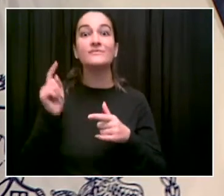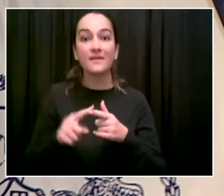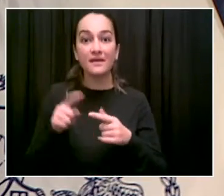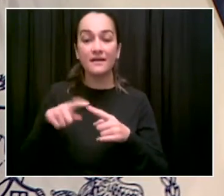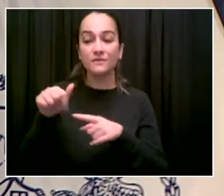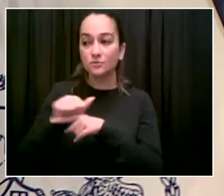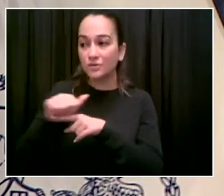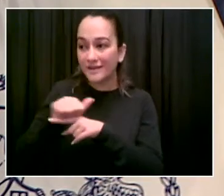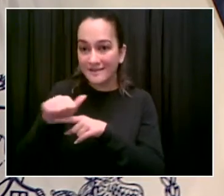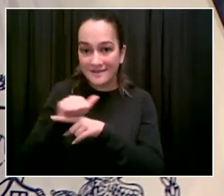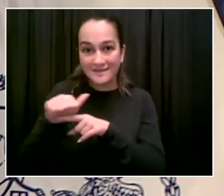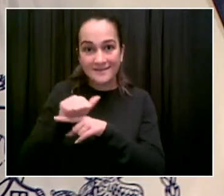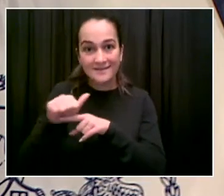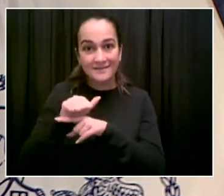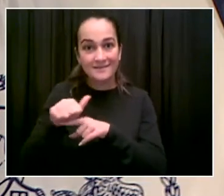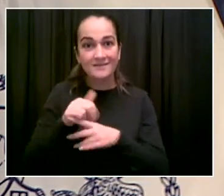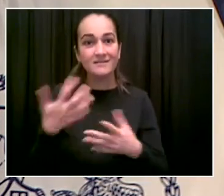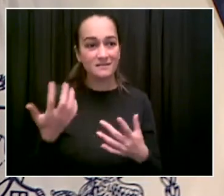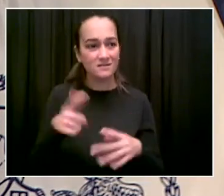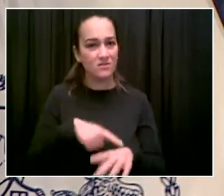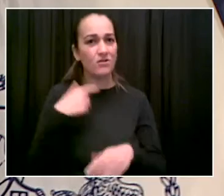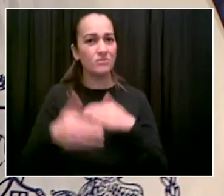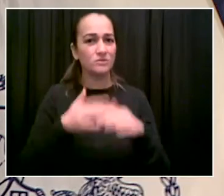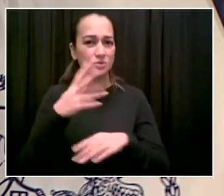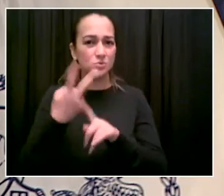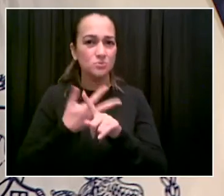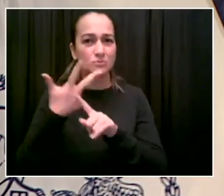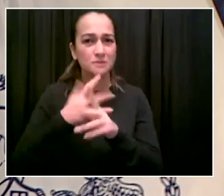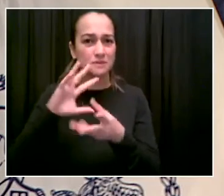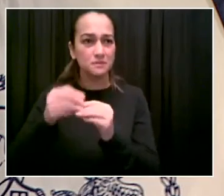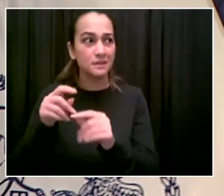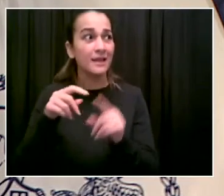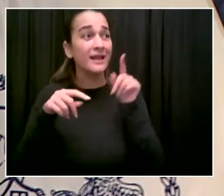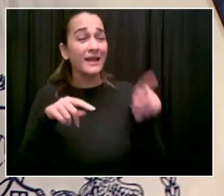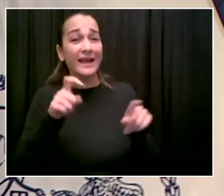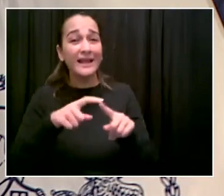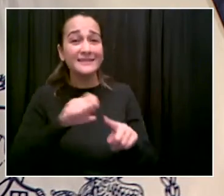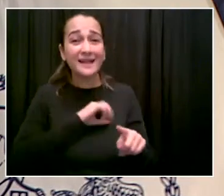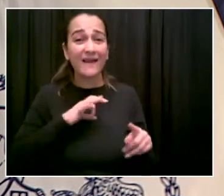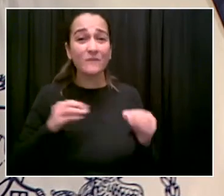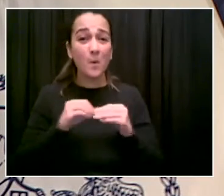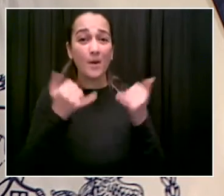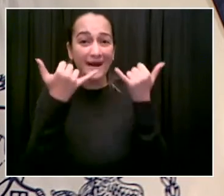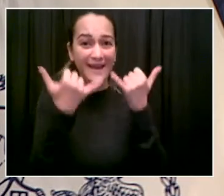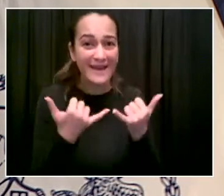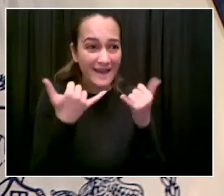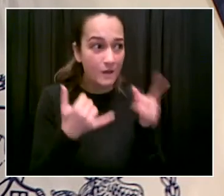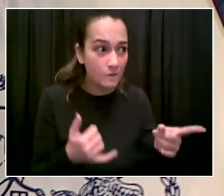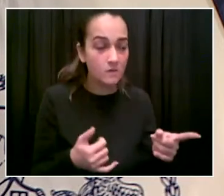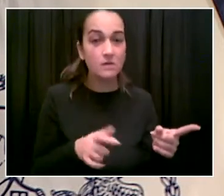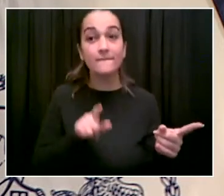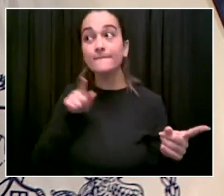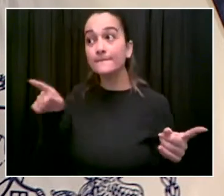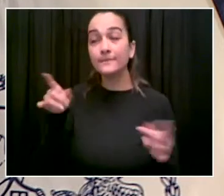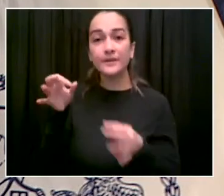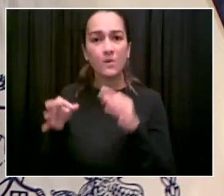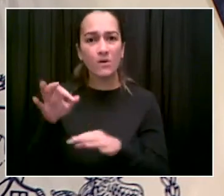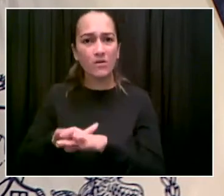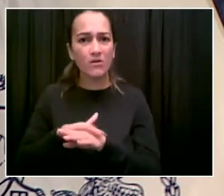THE SITUATION, FROM WHAT I'M HEARING, IS VERY URGENT. WHAT CAN YOU DO NOW? I KNOW THE COURT